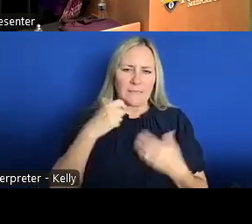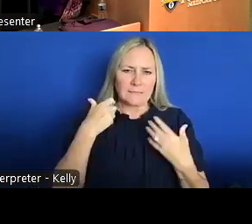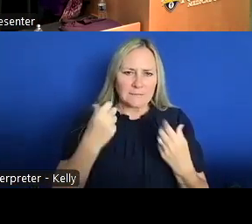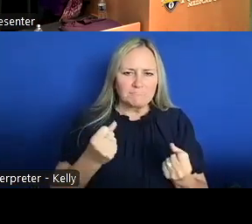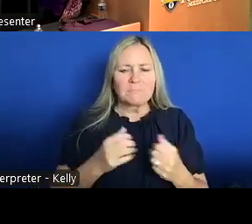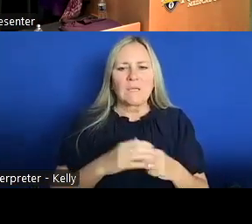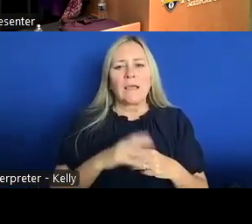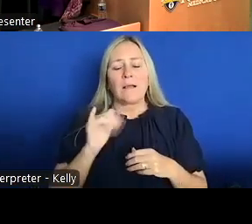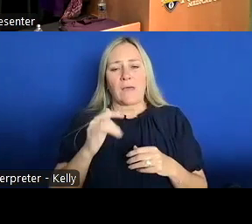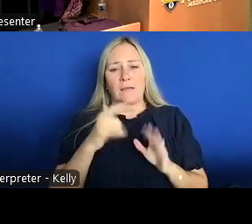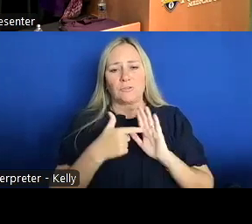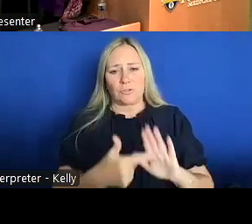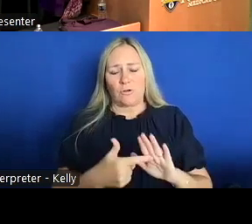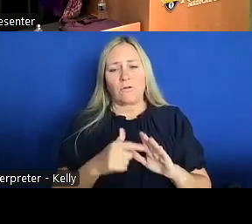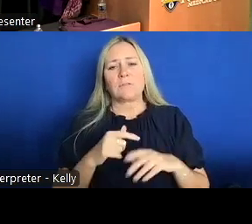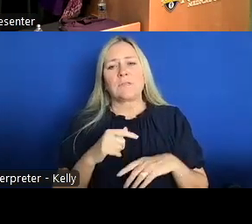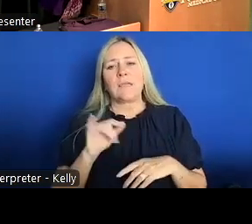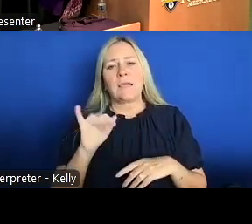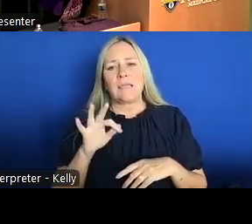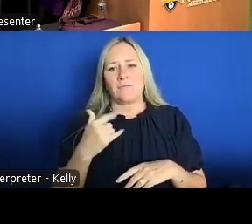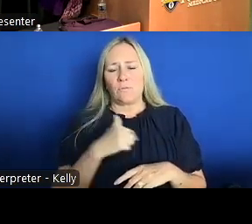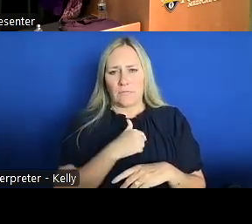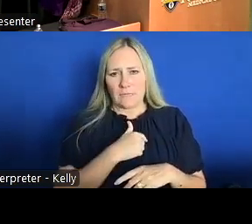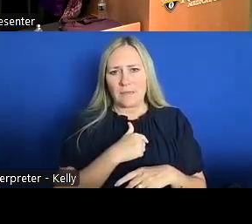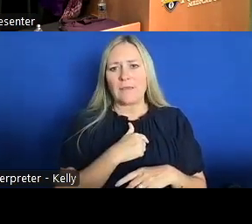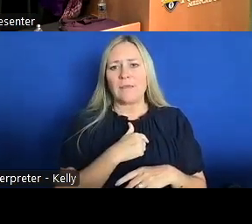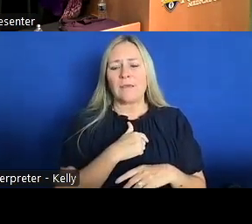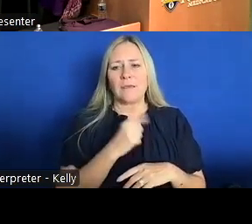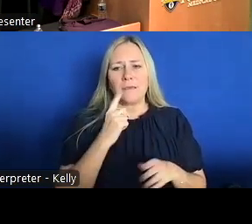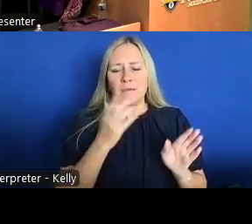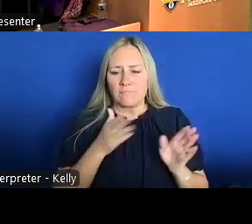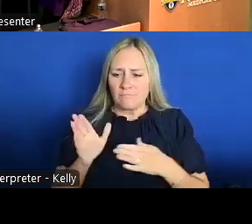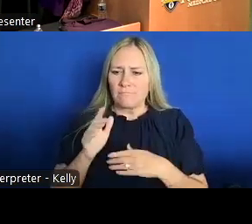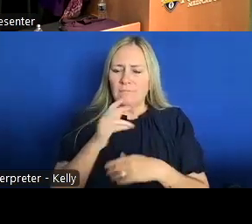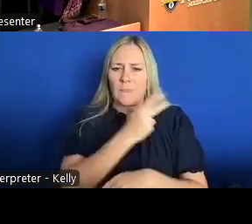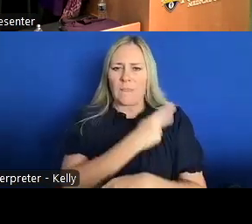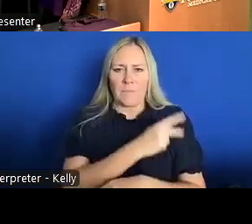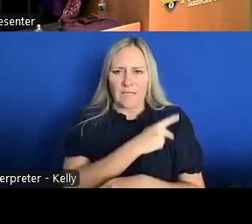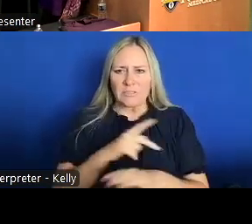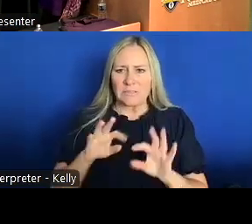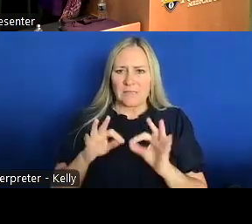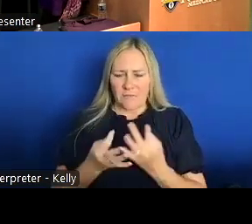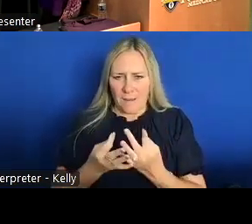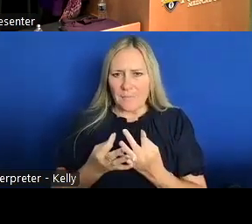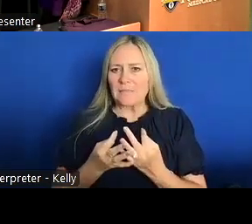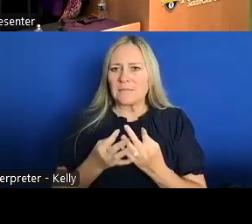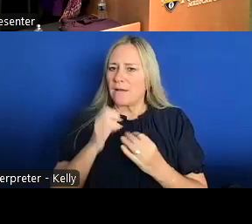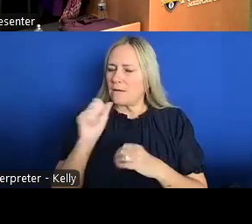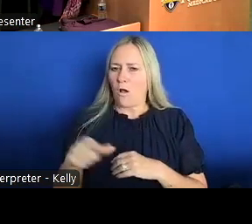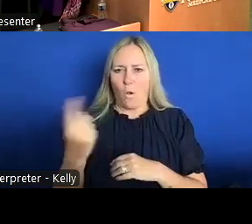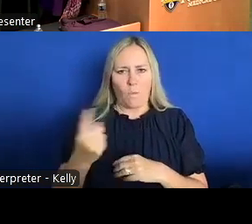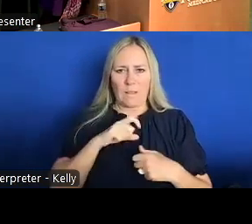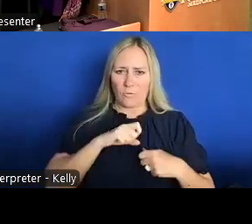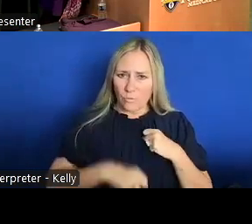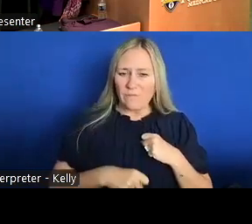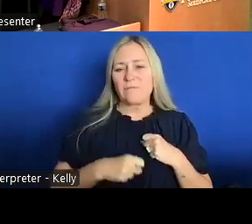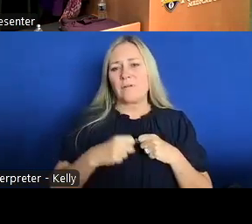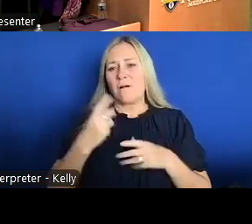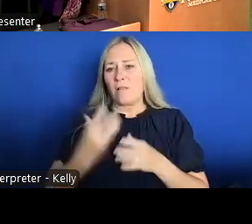we turn to the the patients and the families not only the grief and the loss but also the courage